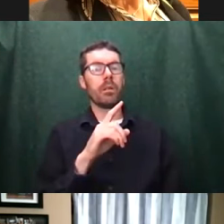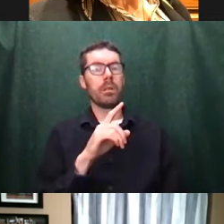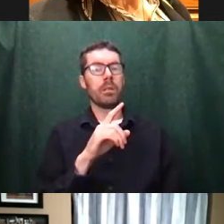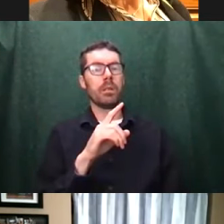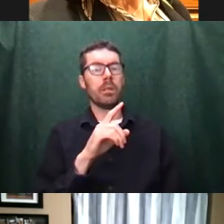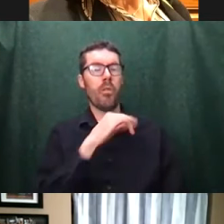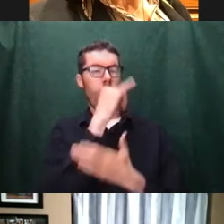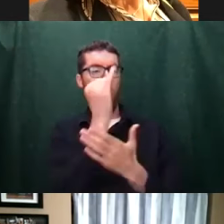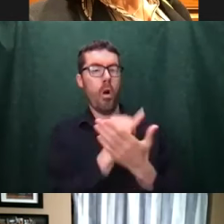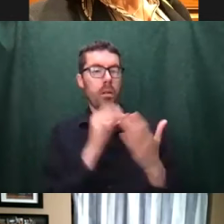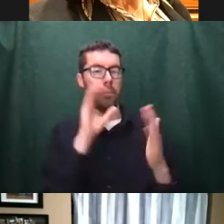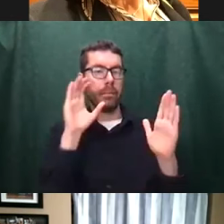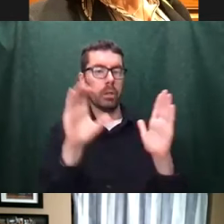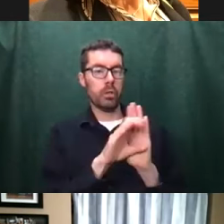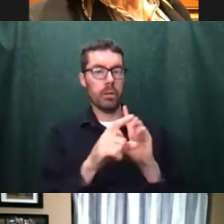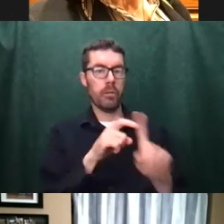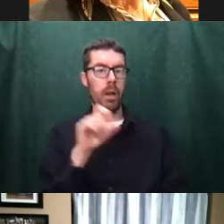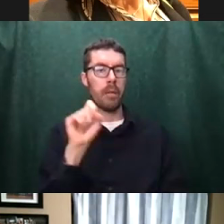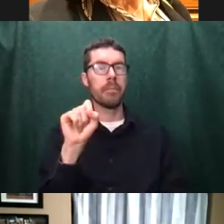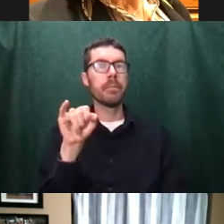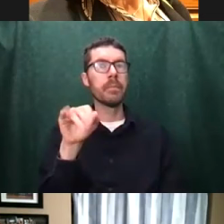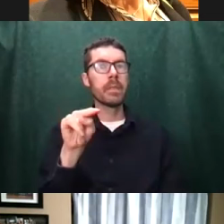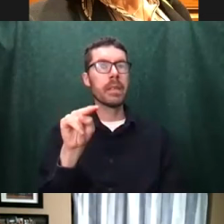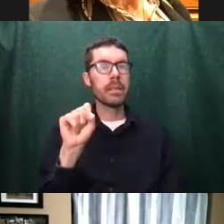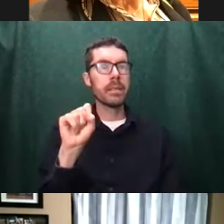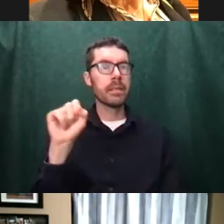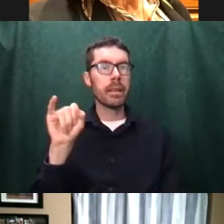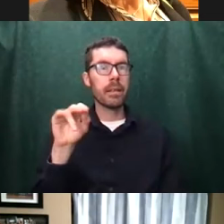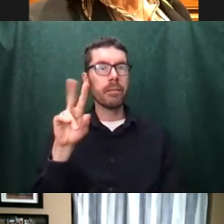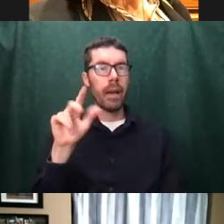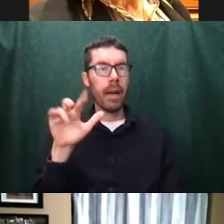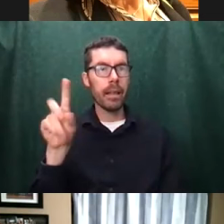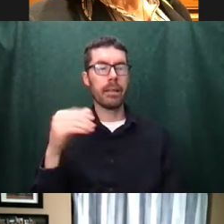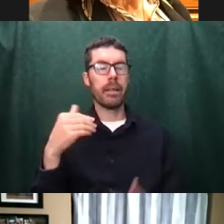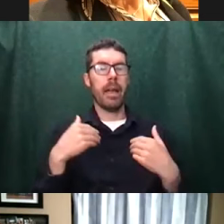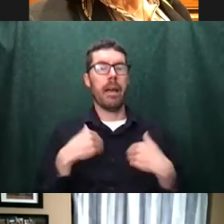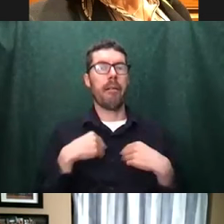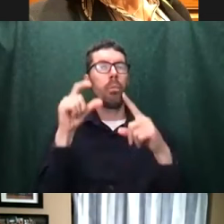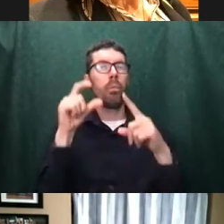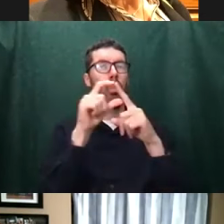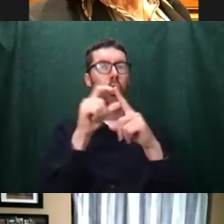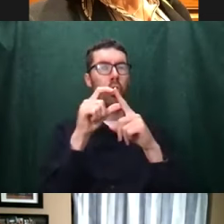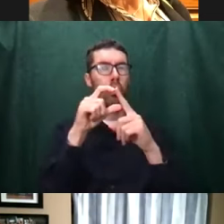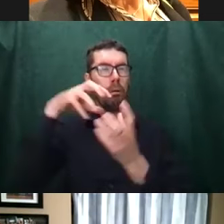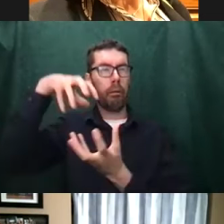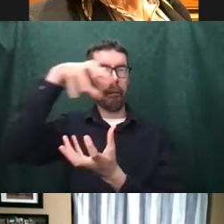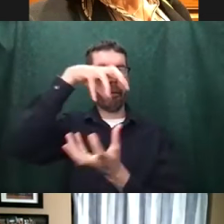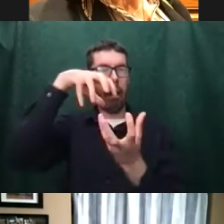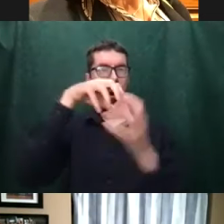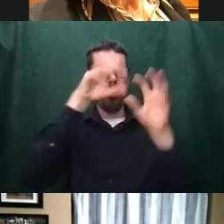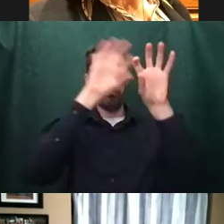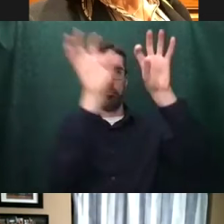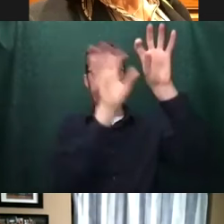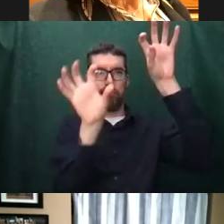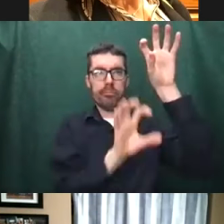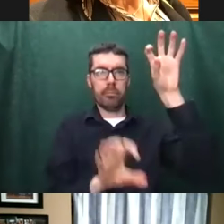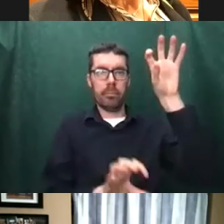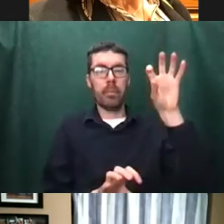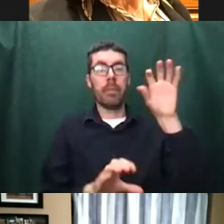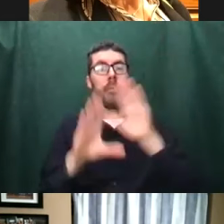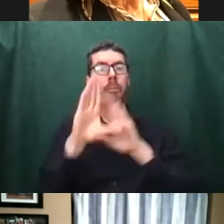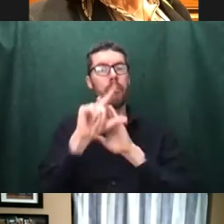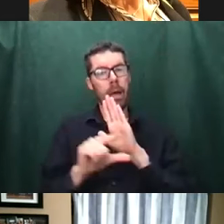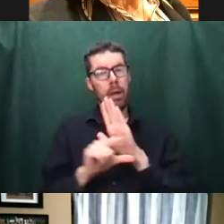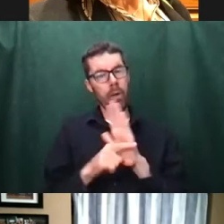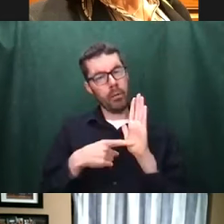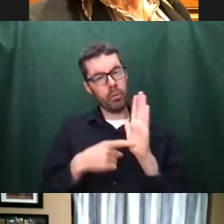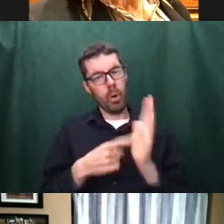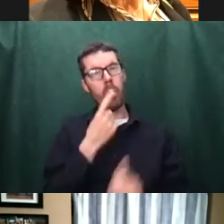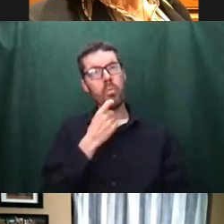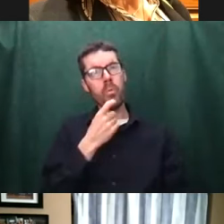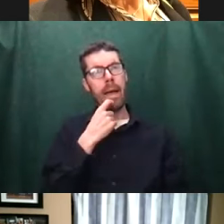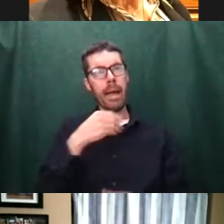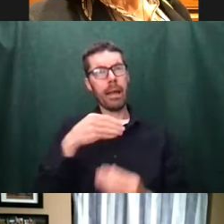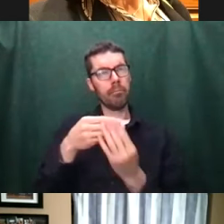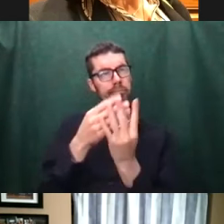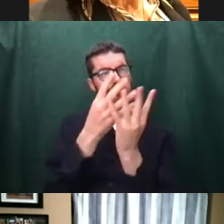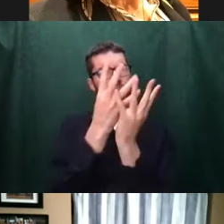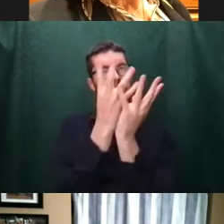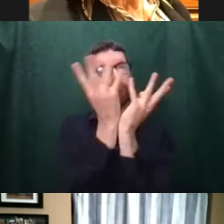Sins Invalid, um, with a cloud of words, um, over a sort of vein or tree pattern. Um, the